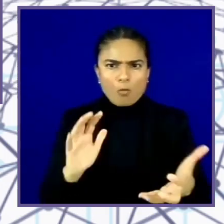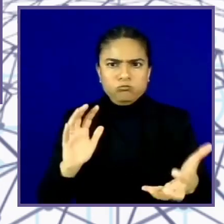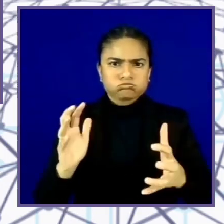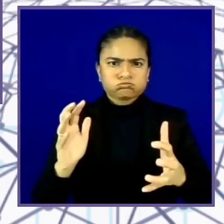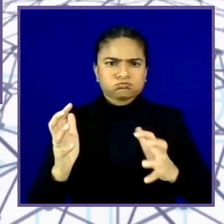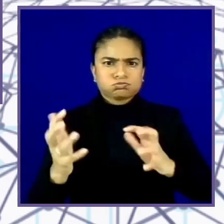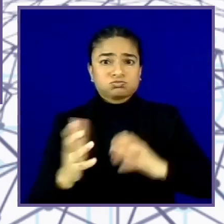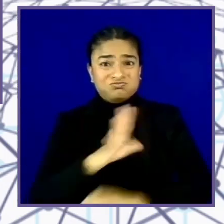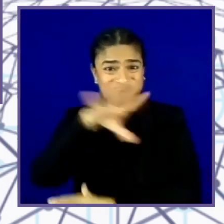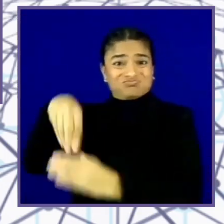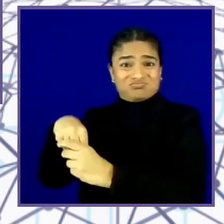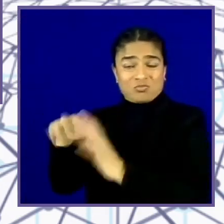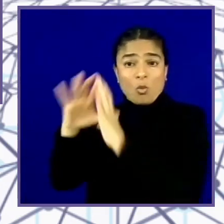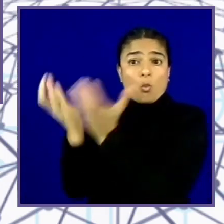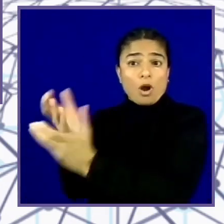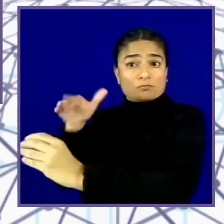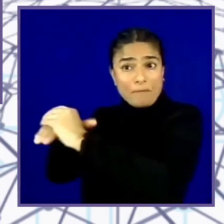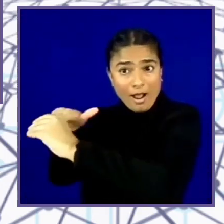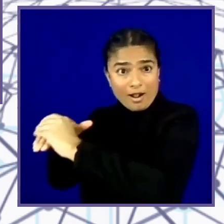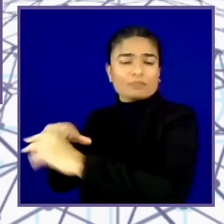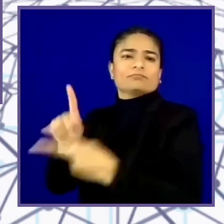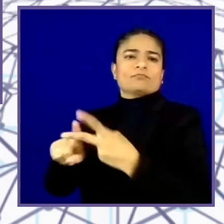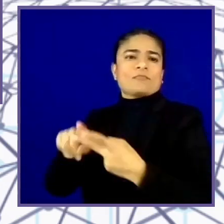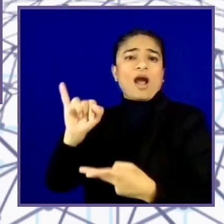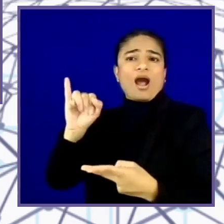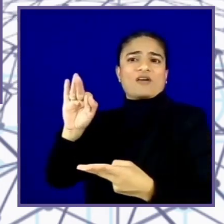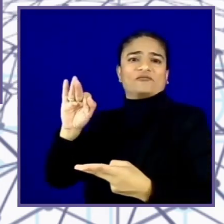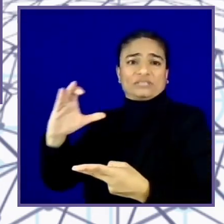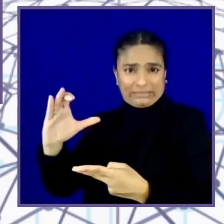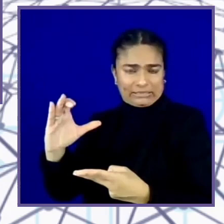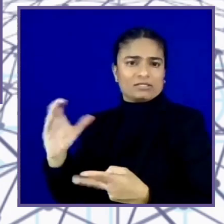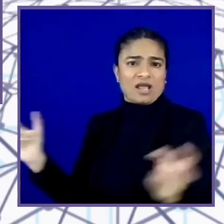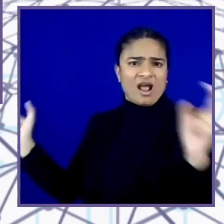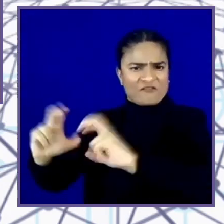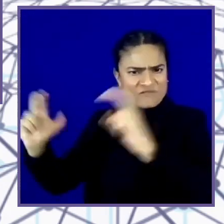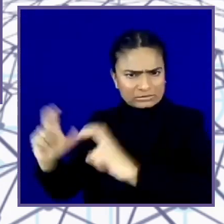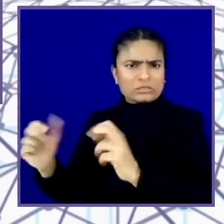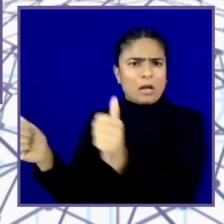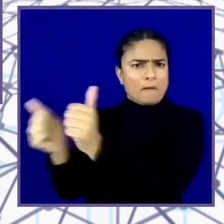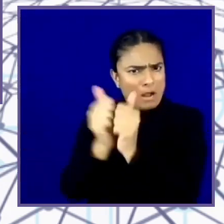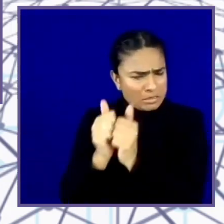specific commitments that signal to private investors and private sector leaders that the